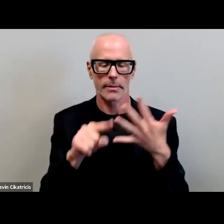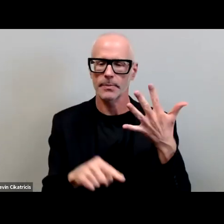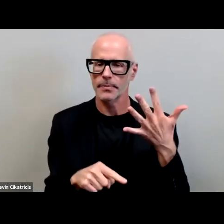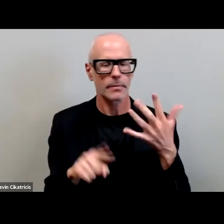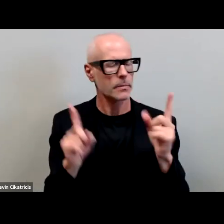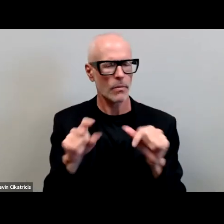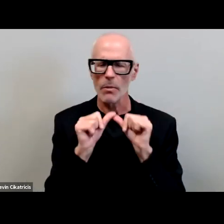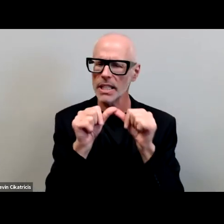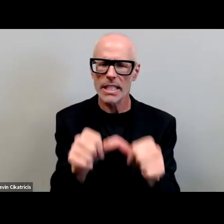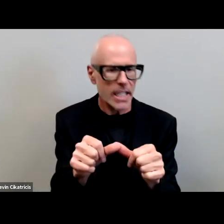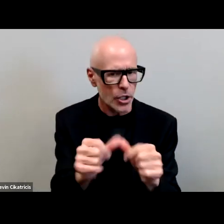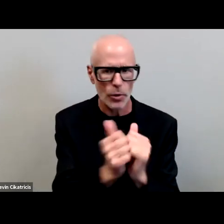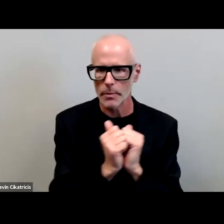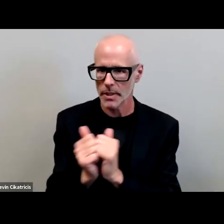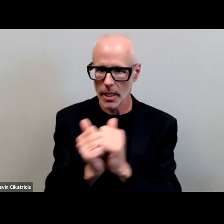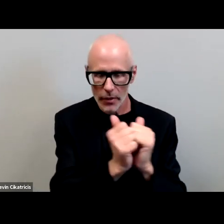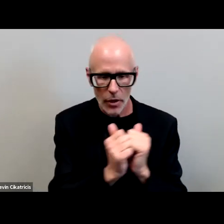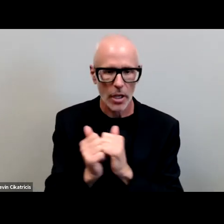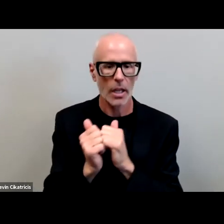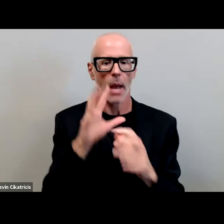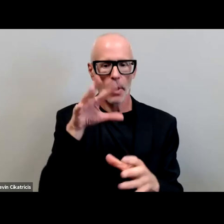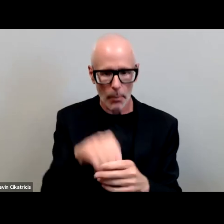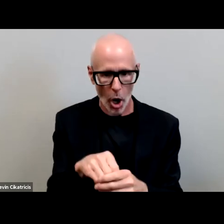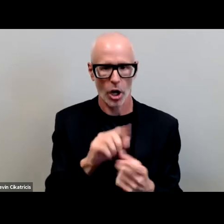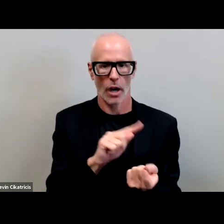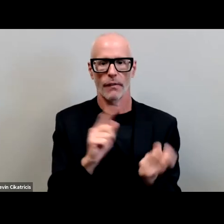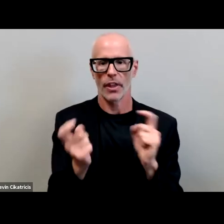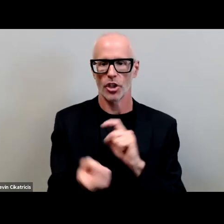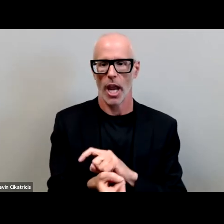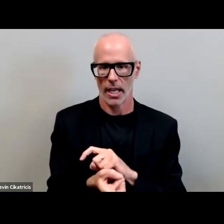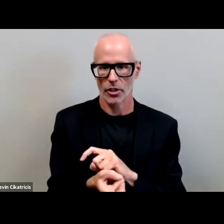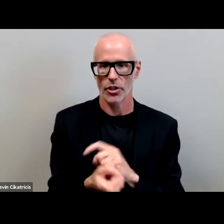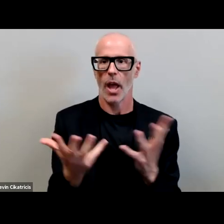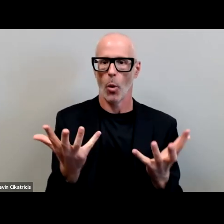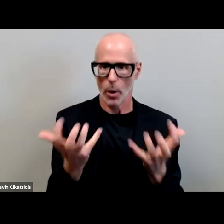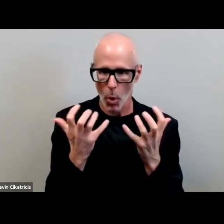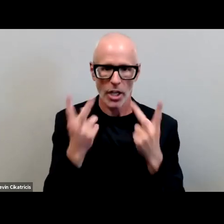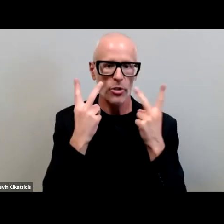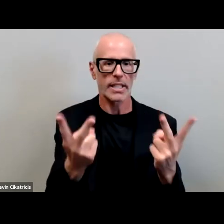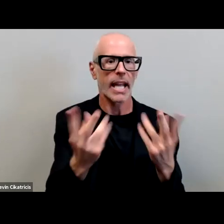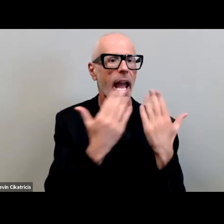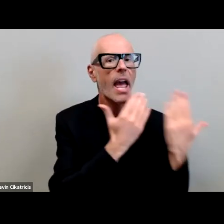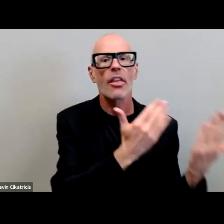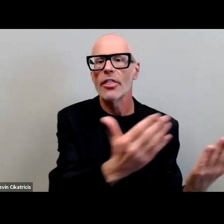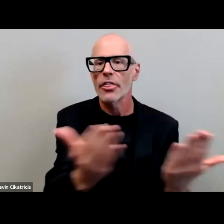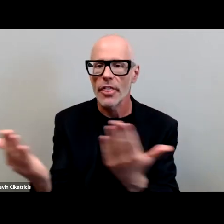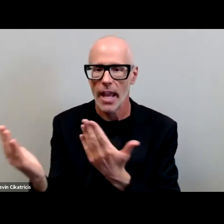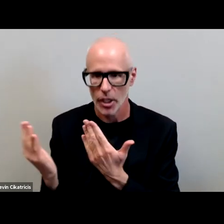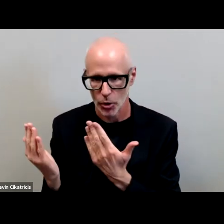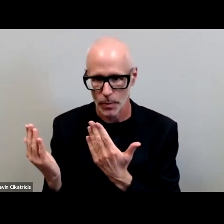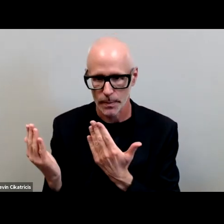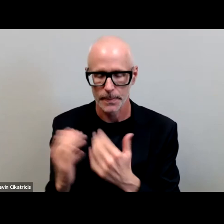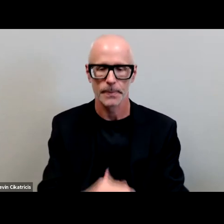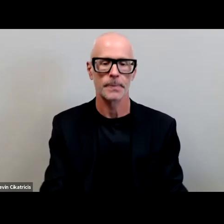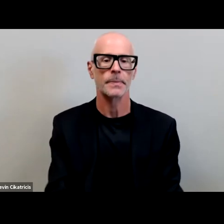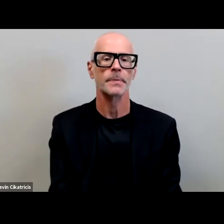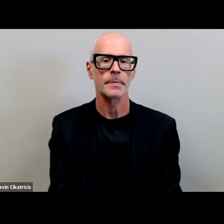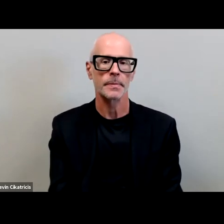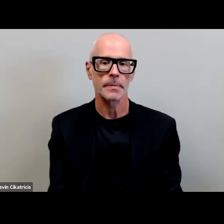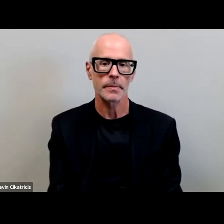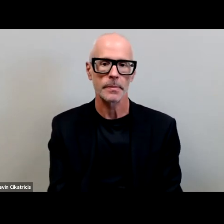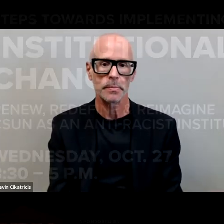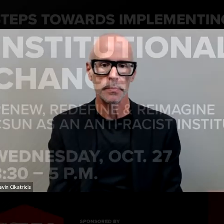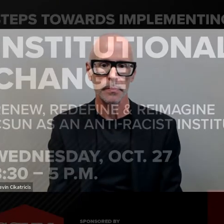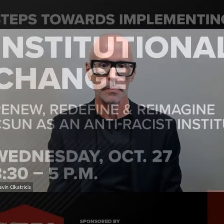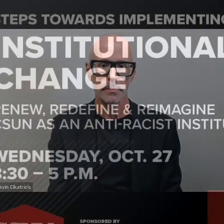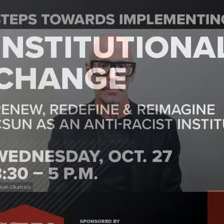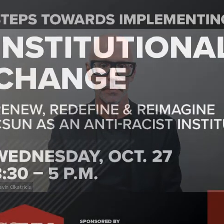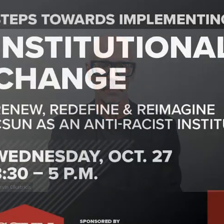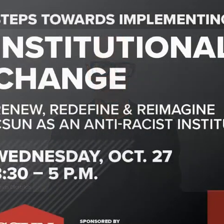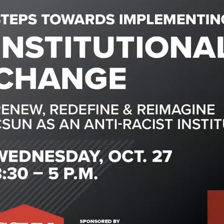to hold together and be a part of the change that we want to see happen thanks so very much